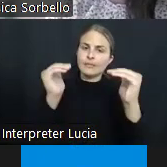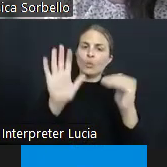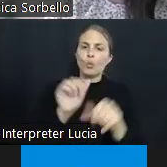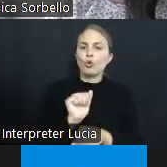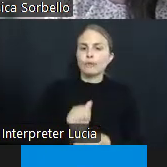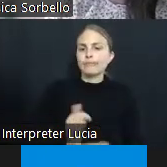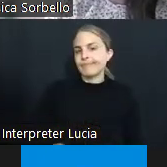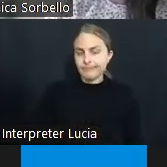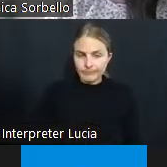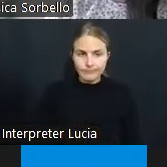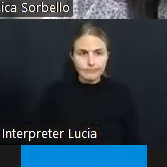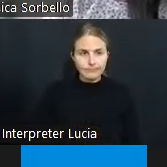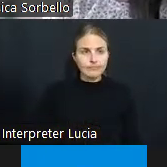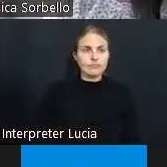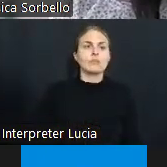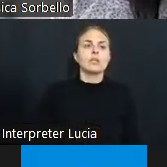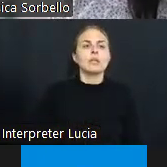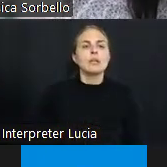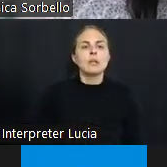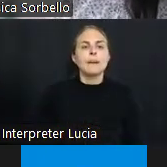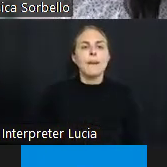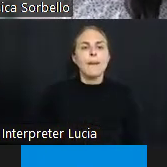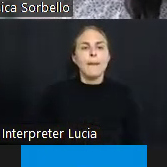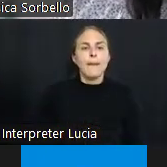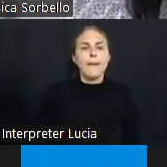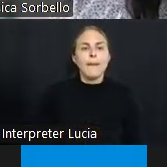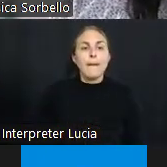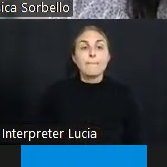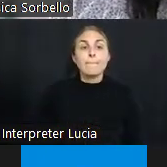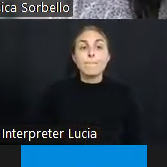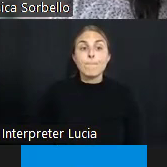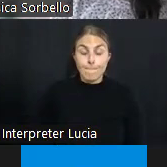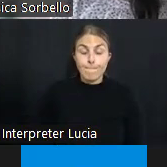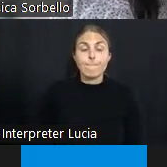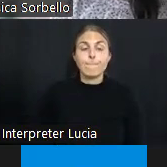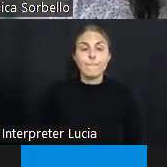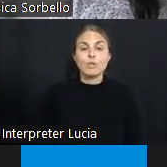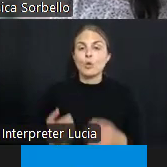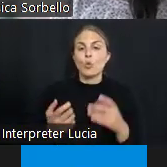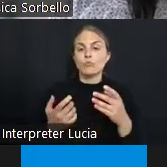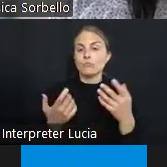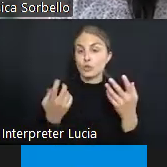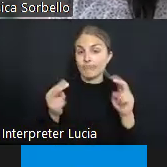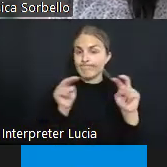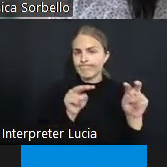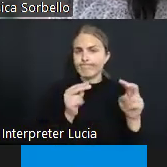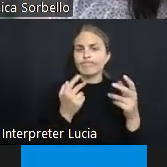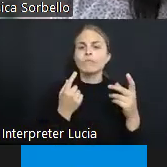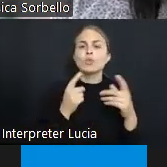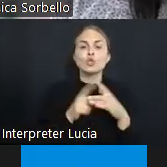So we start off by looking at the data that shows why we are here for this conversation and that is the over dose rates.